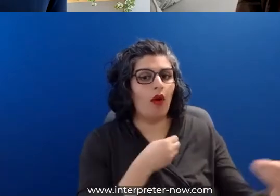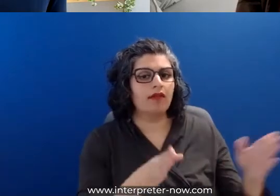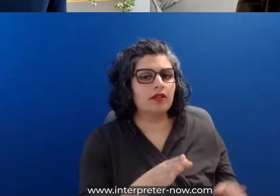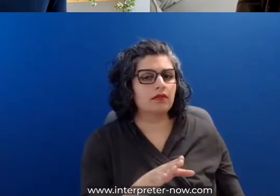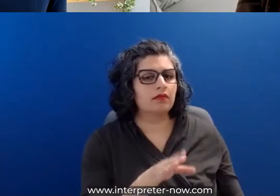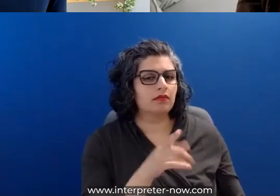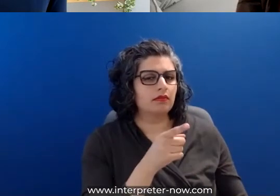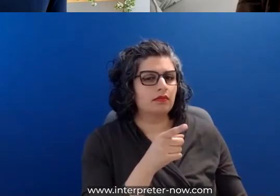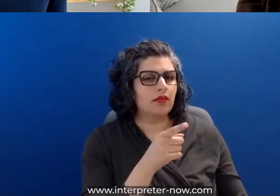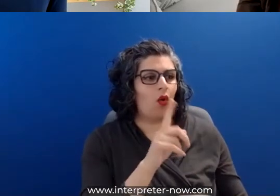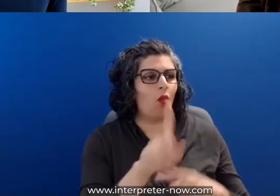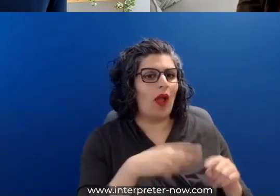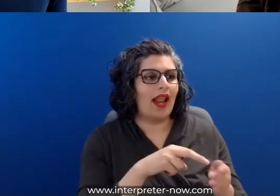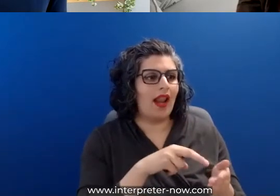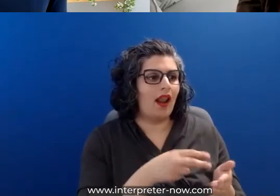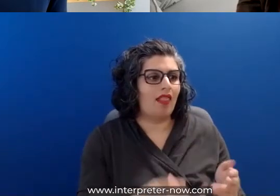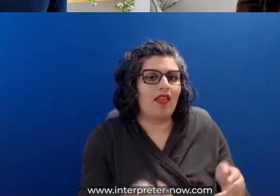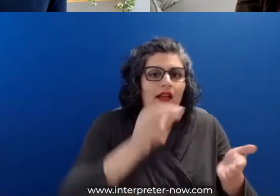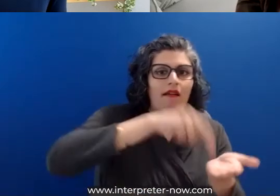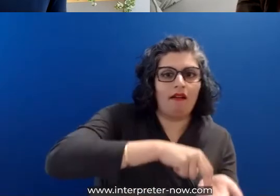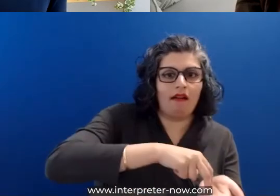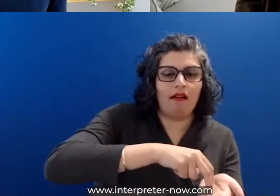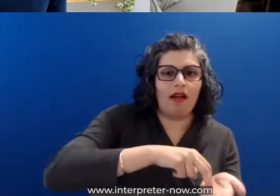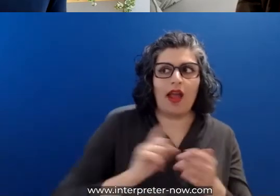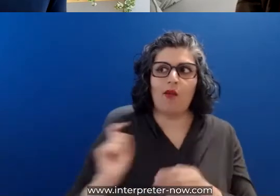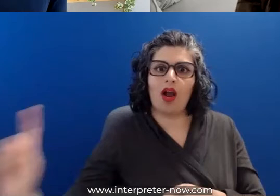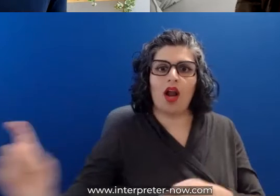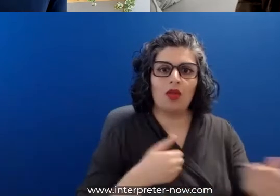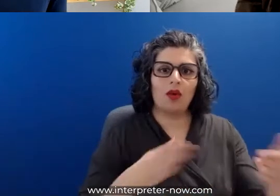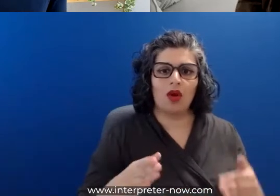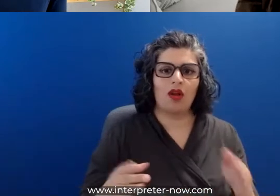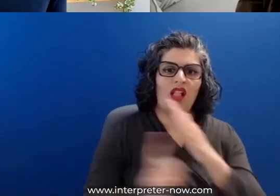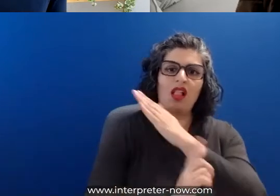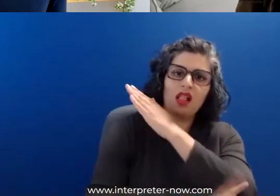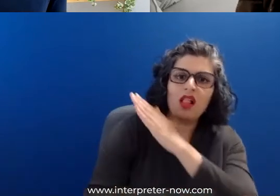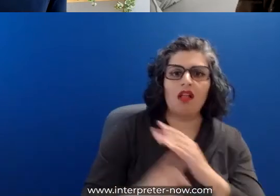from their computer and walk out of the room, ultimately penalizing workers for taking bathroom